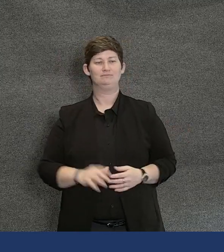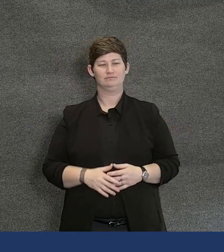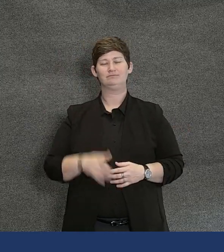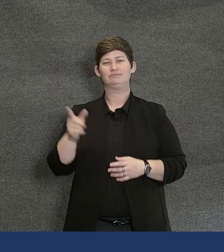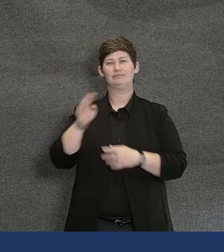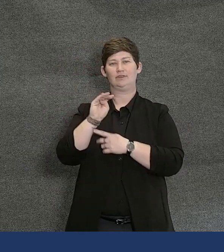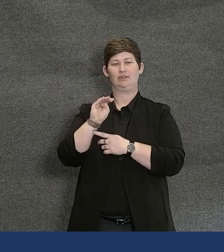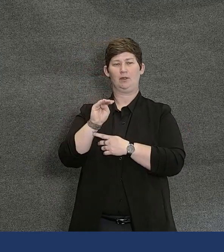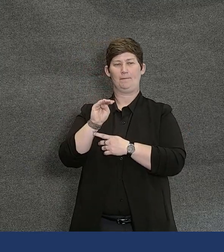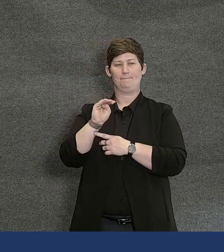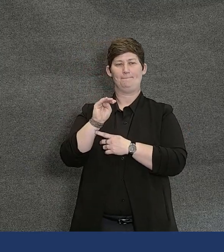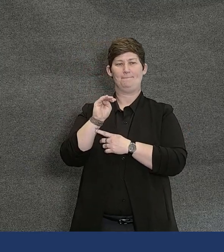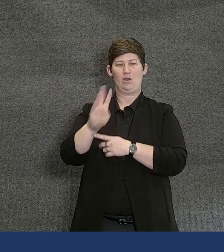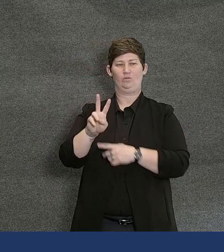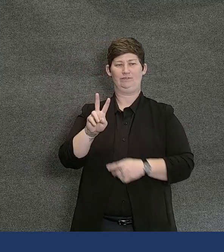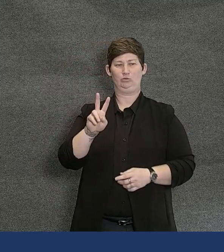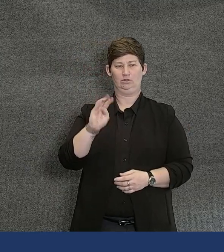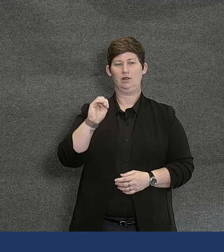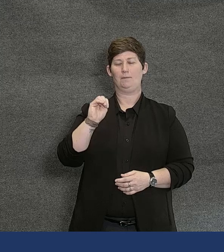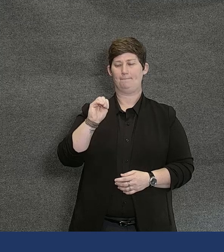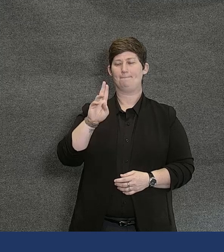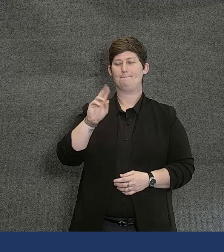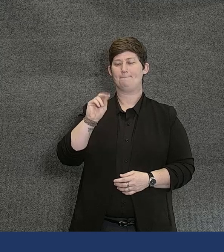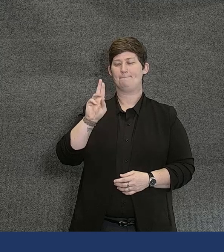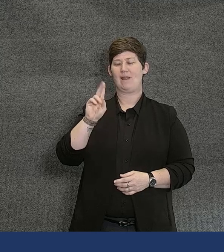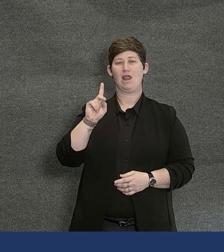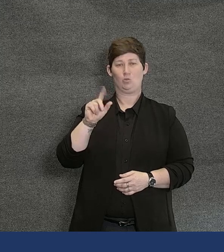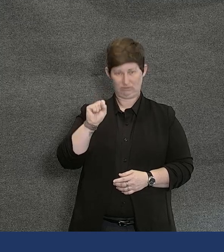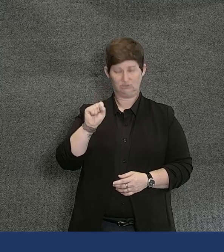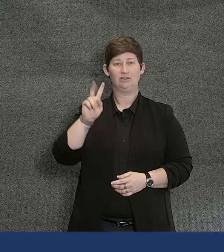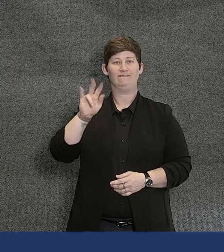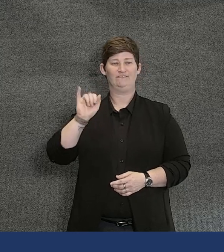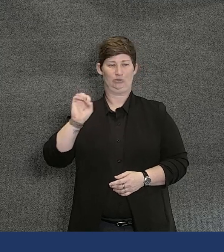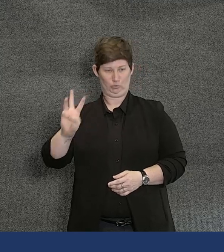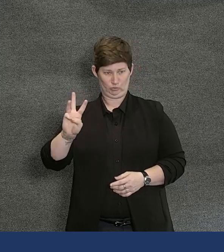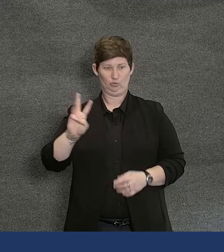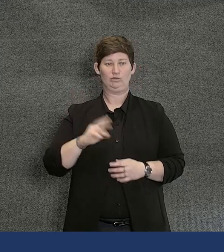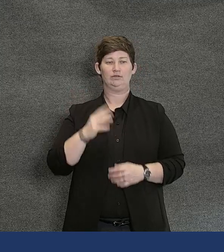So that is what she represents, and she is a passionate advocate